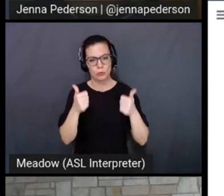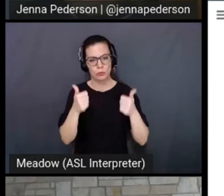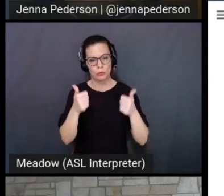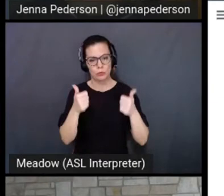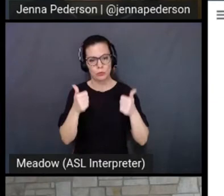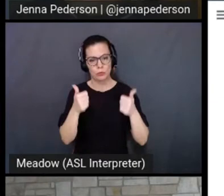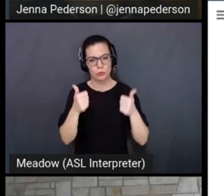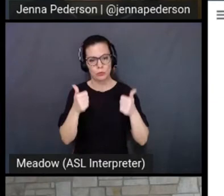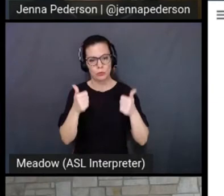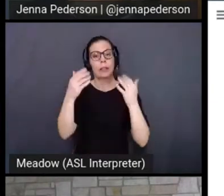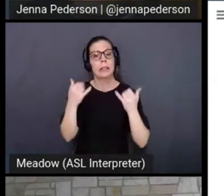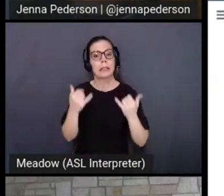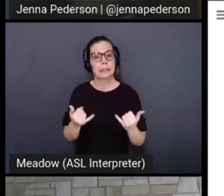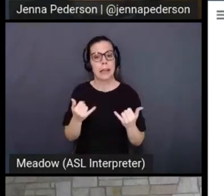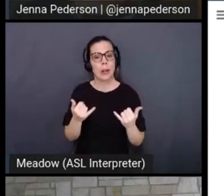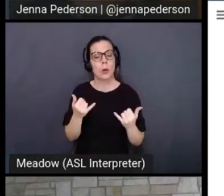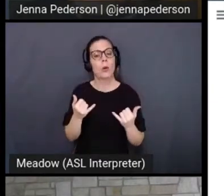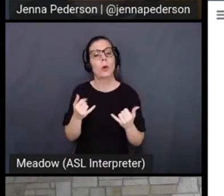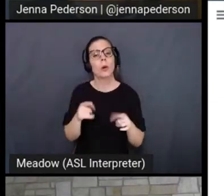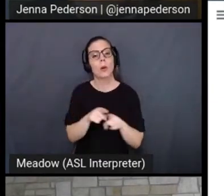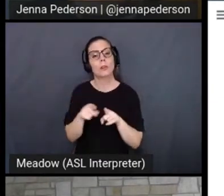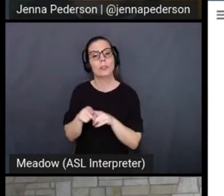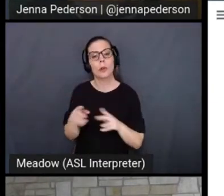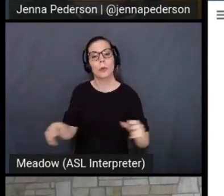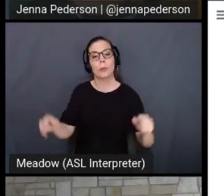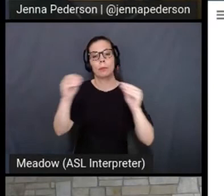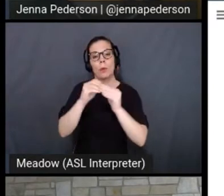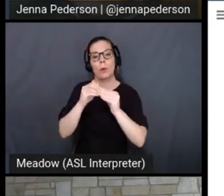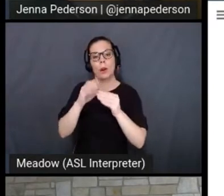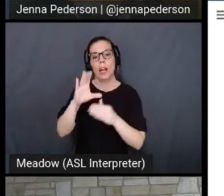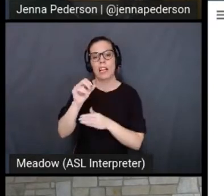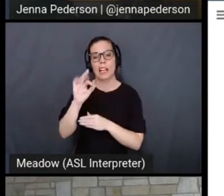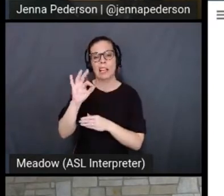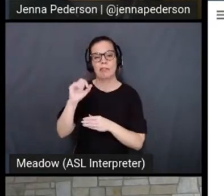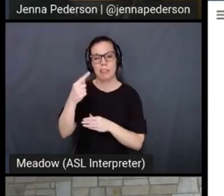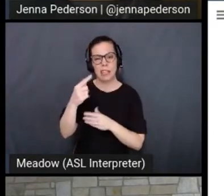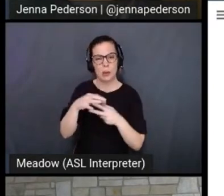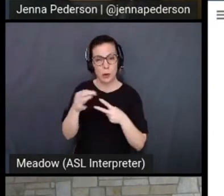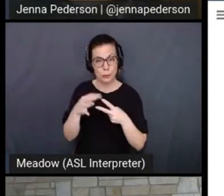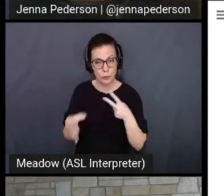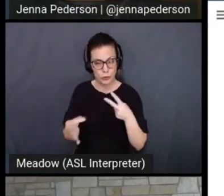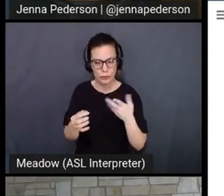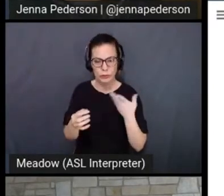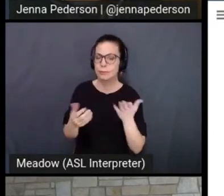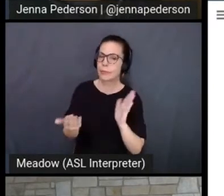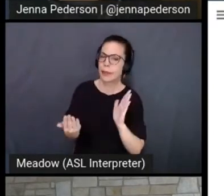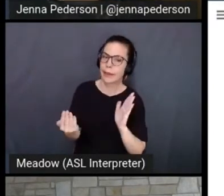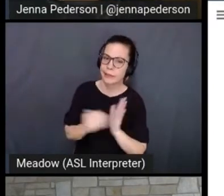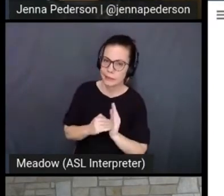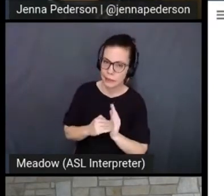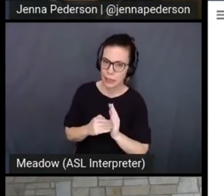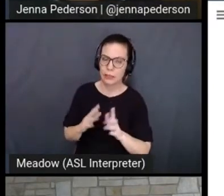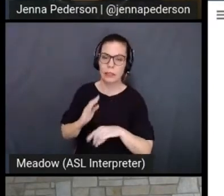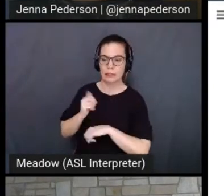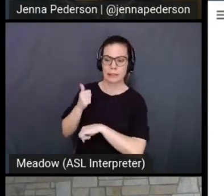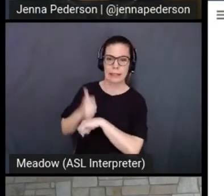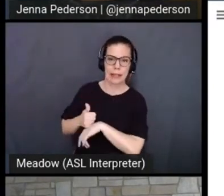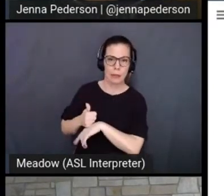Now I'm gonna also go through some additional configuration options here. Again, by default Babelfish is set up,